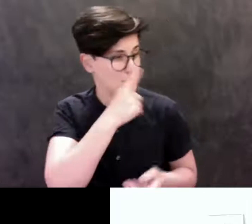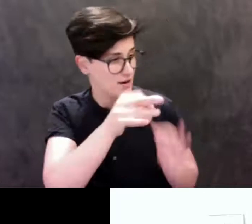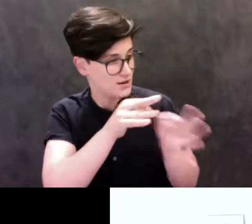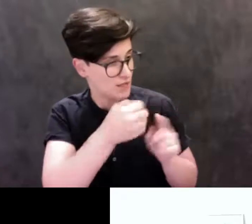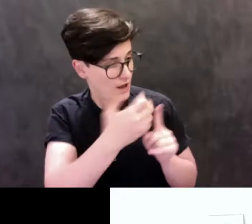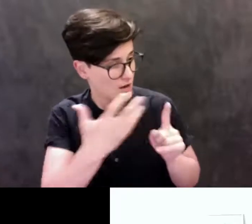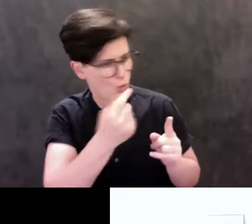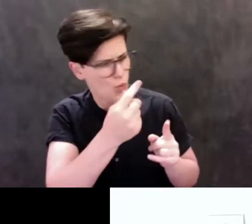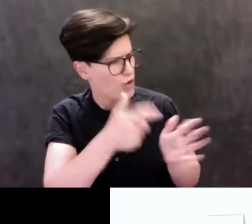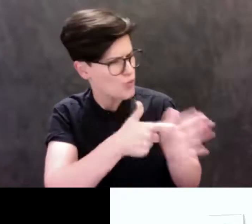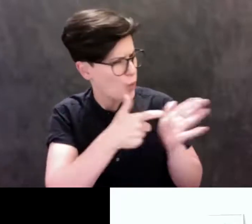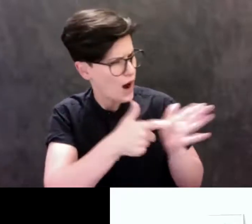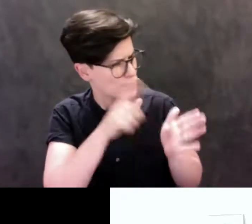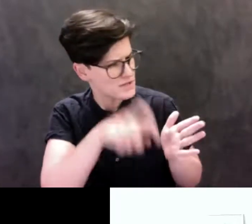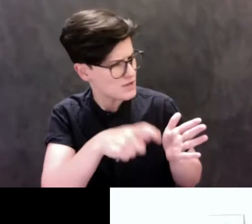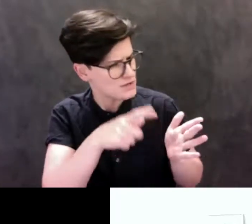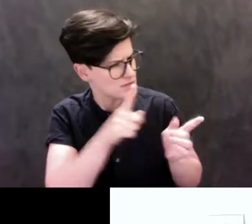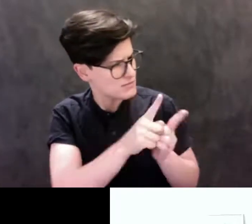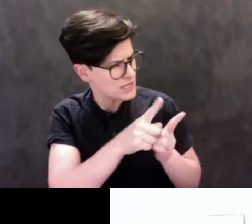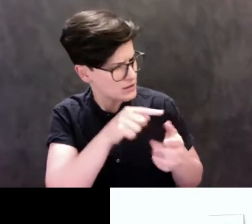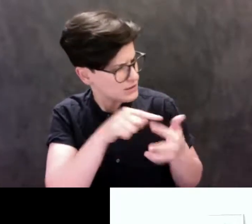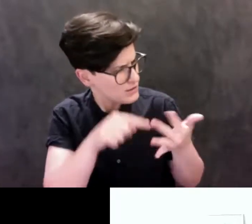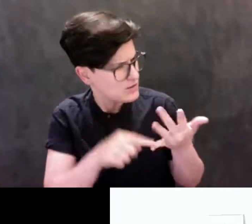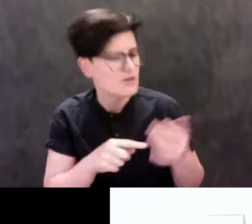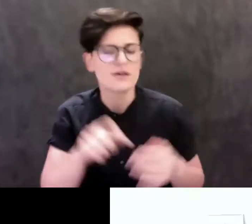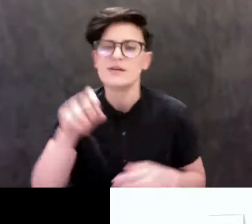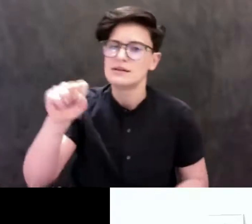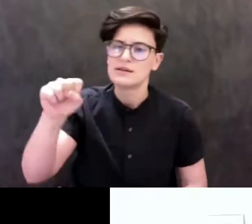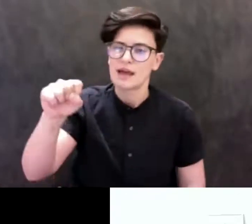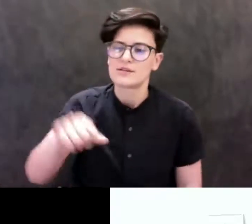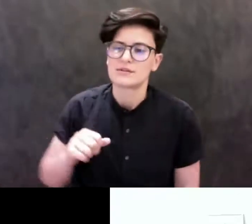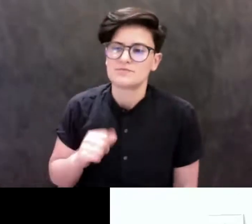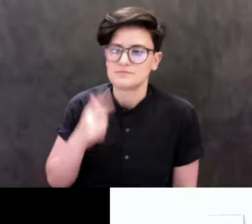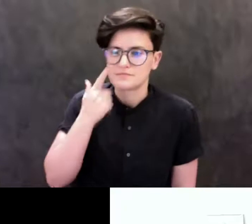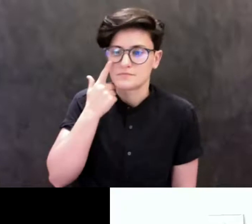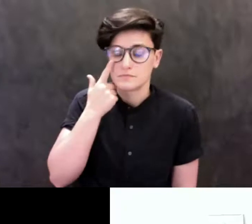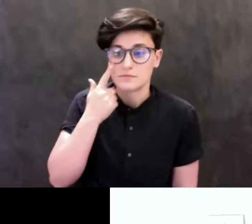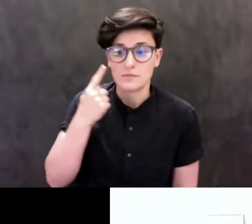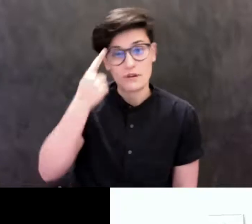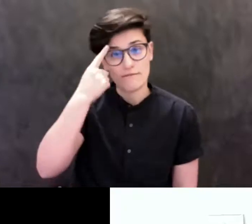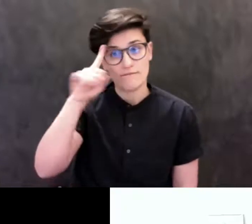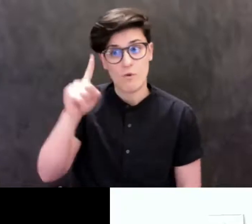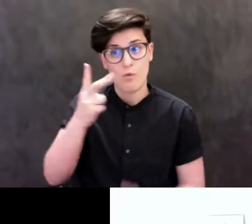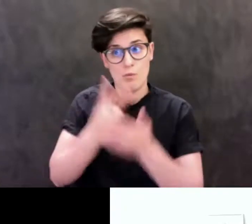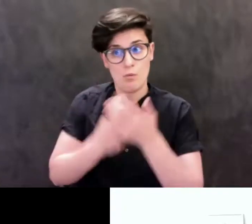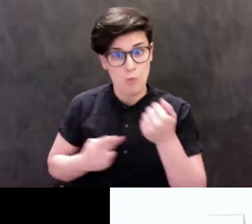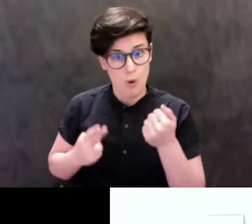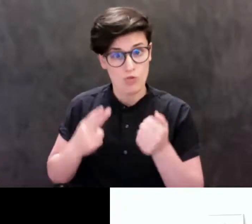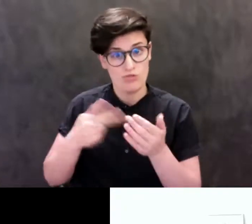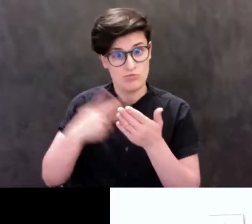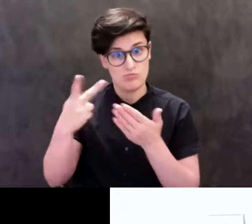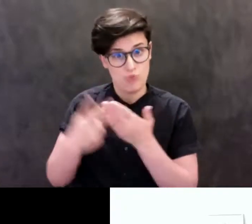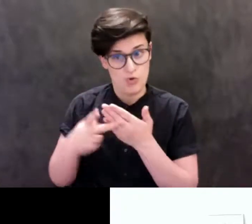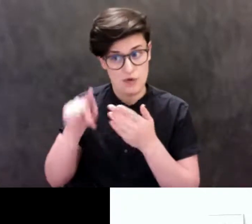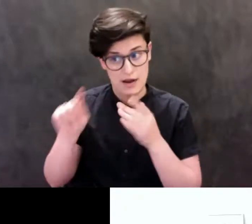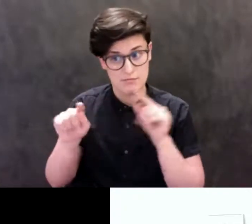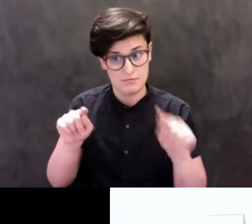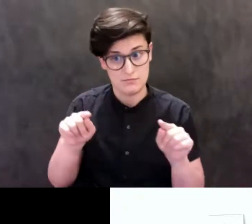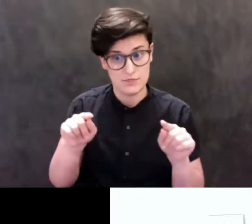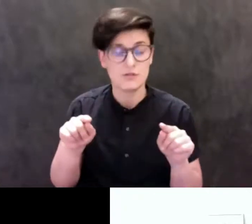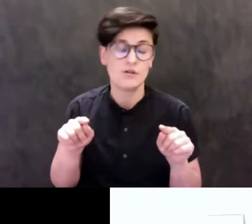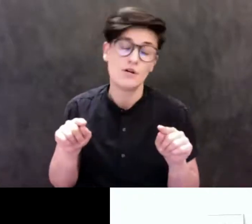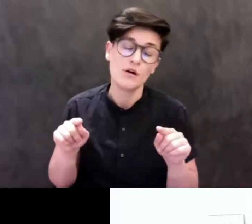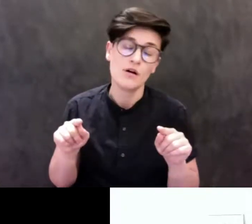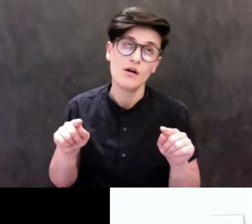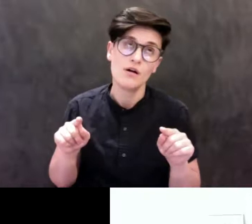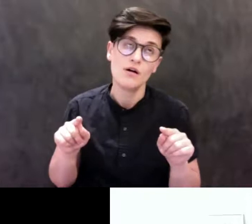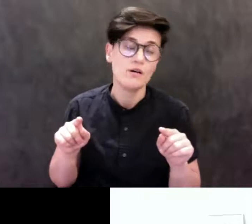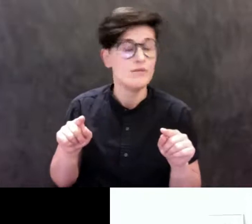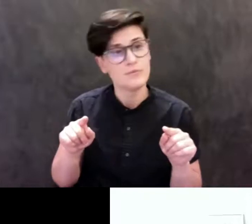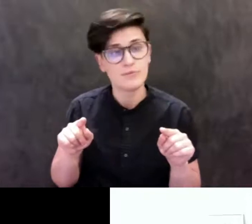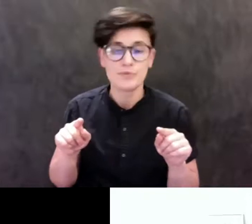For both programs, you have to be -- it's not enough just to tell the utility company